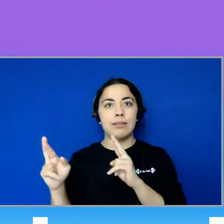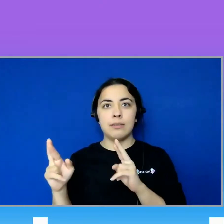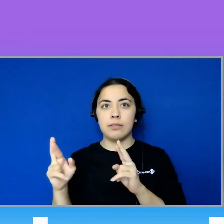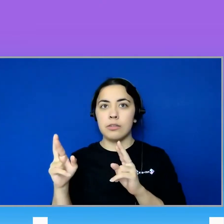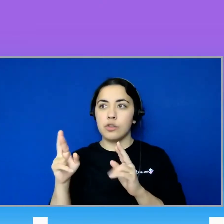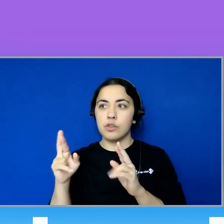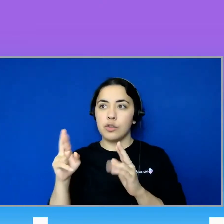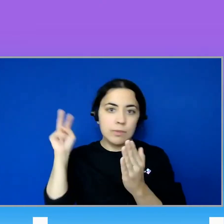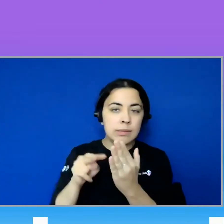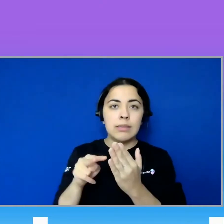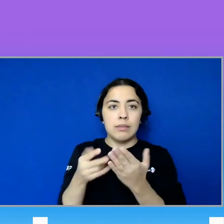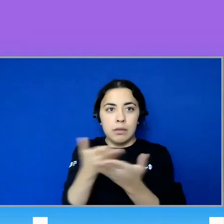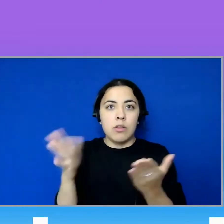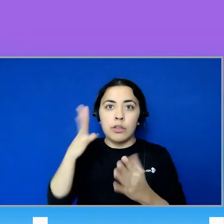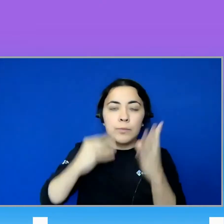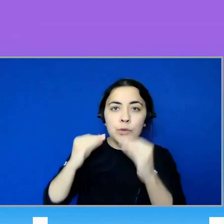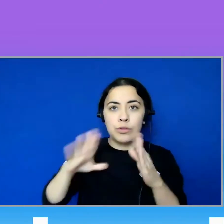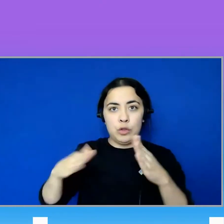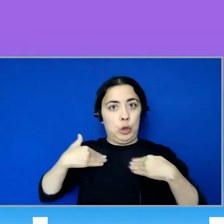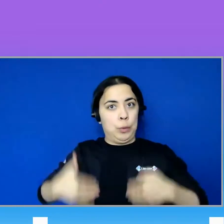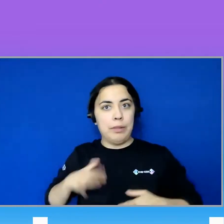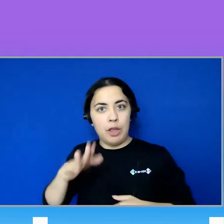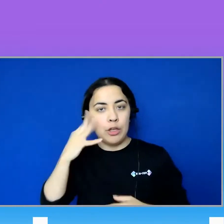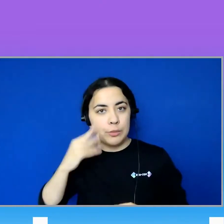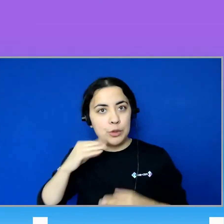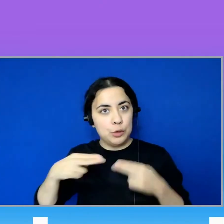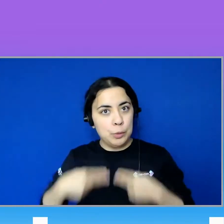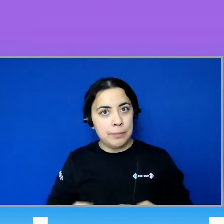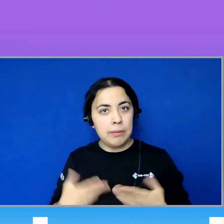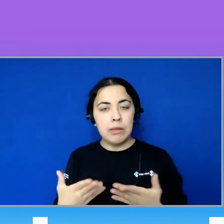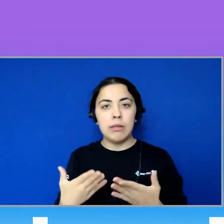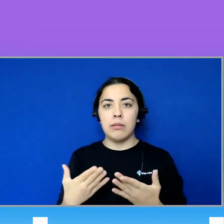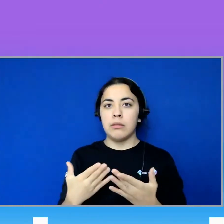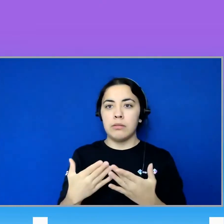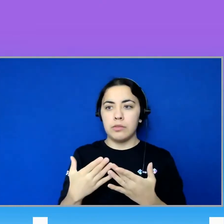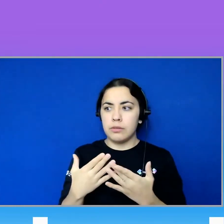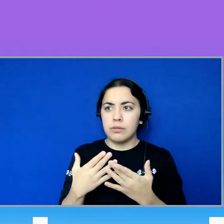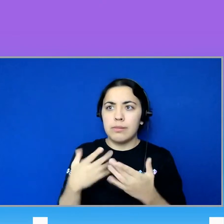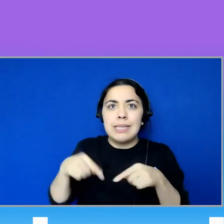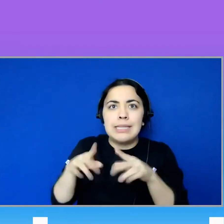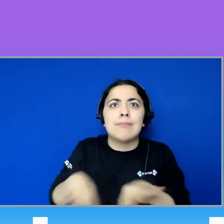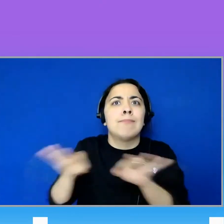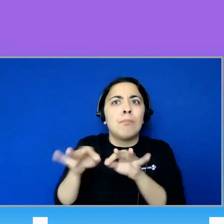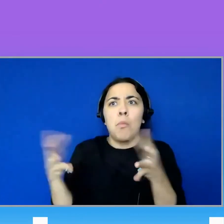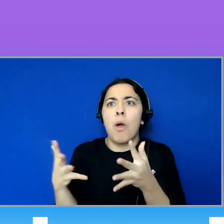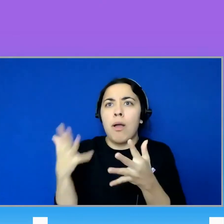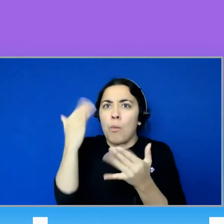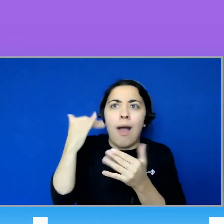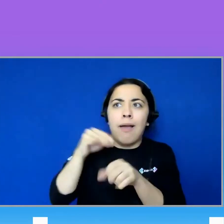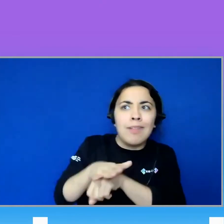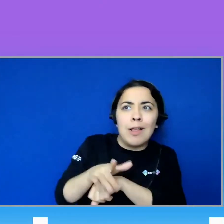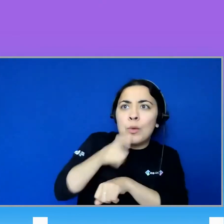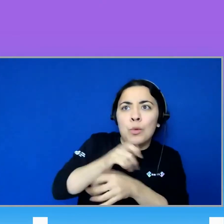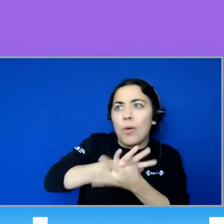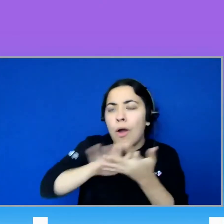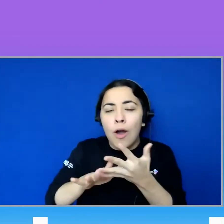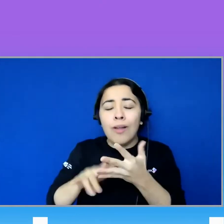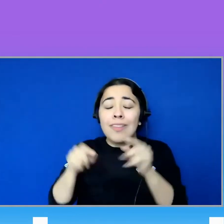is all about. And I gotta say,